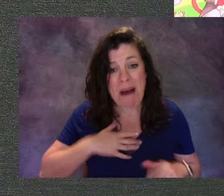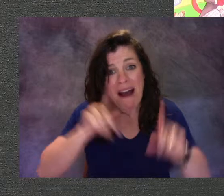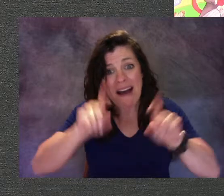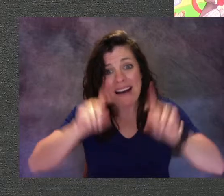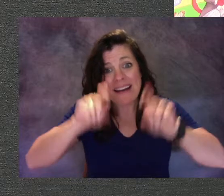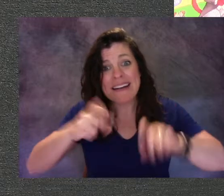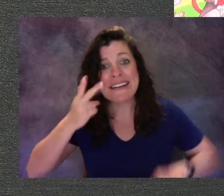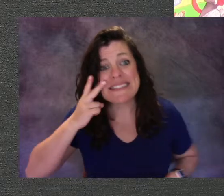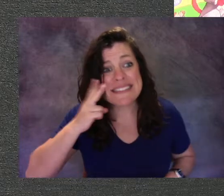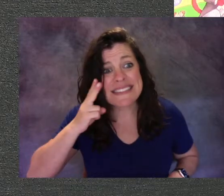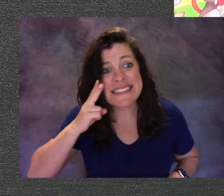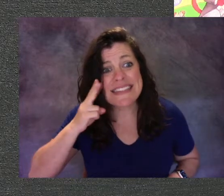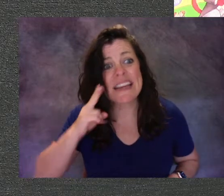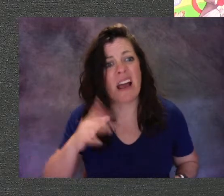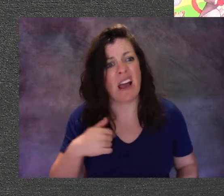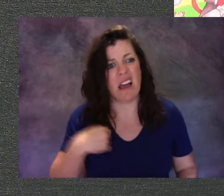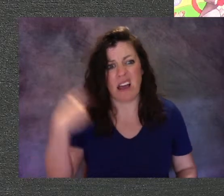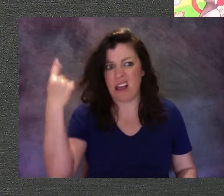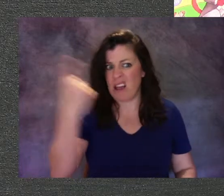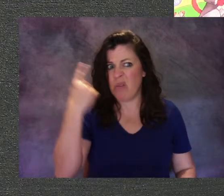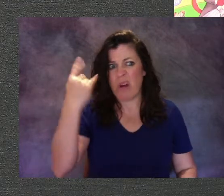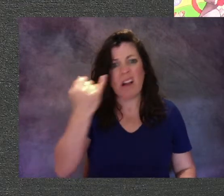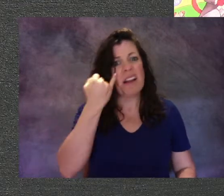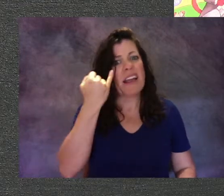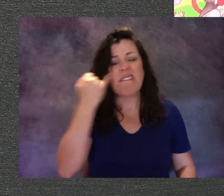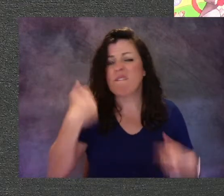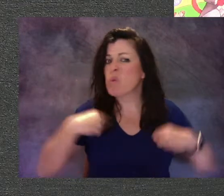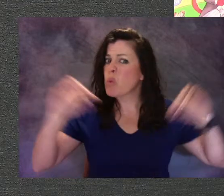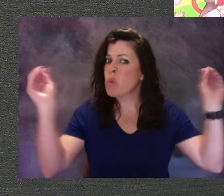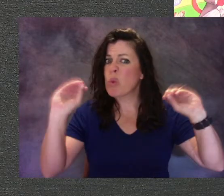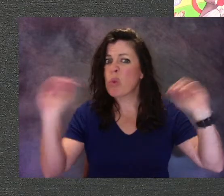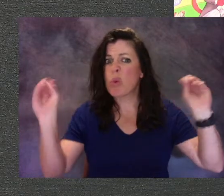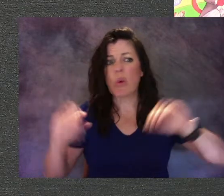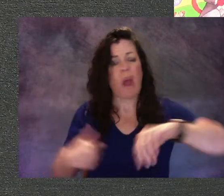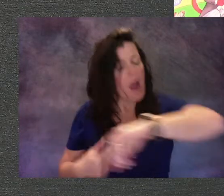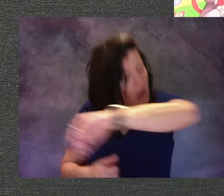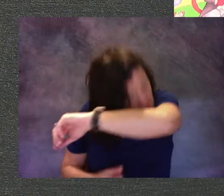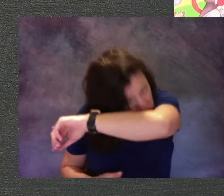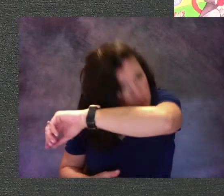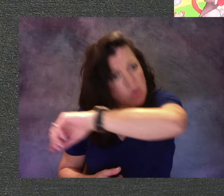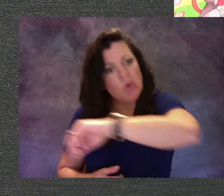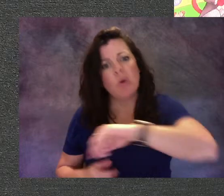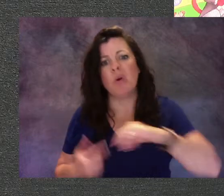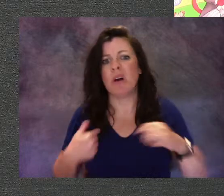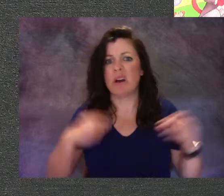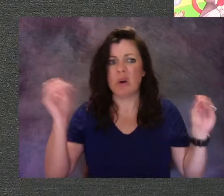I wondered if I didn't cover my mouth, if my sneeze really,